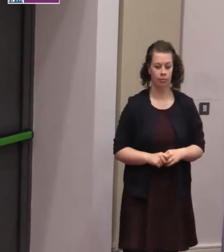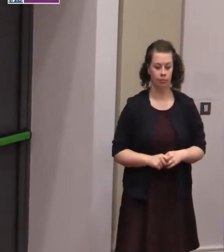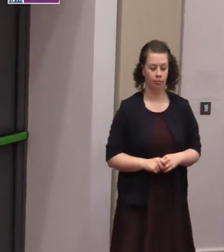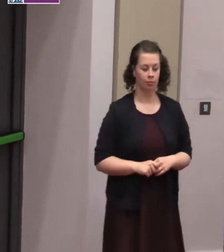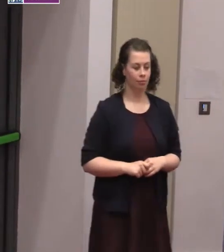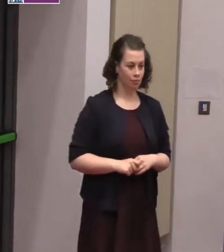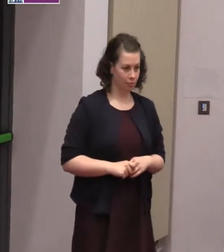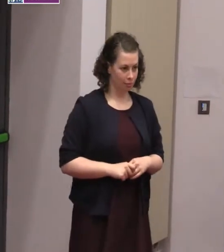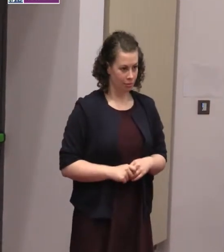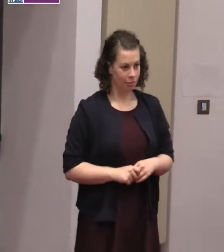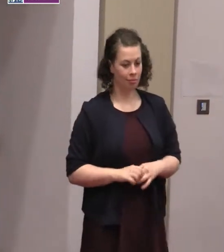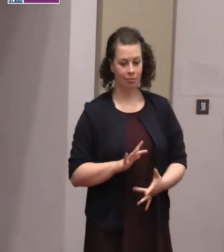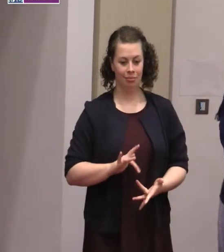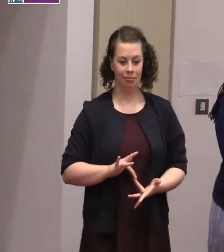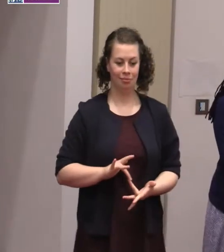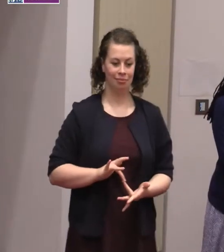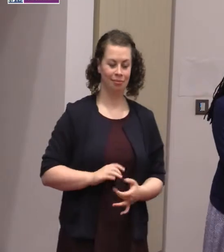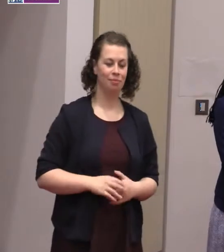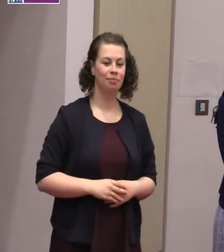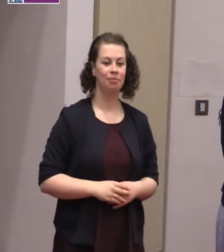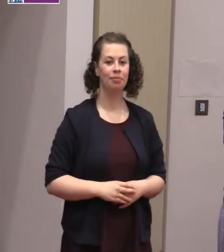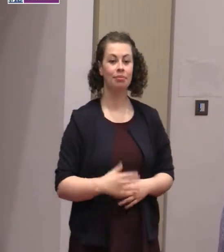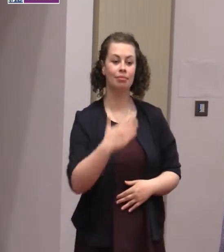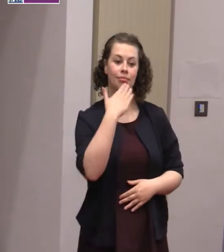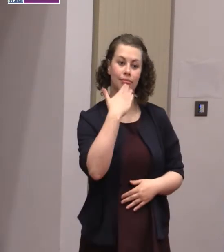Thank you for the introduction.